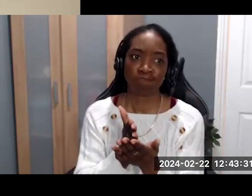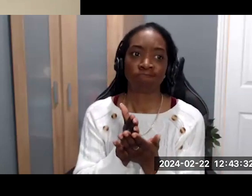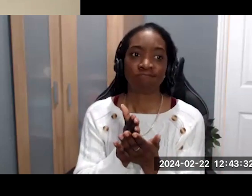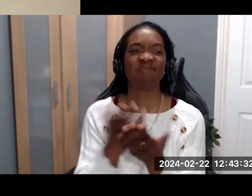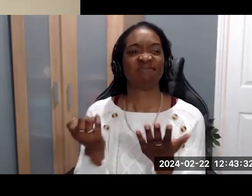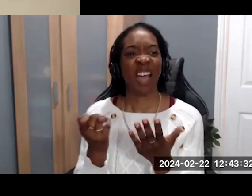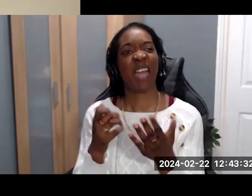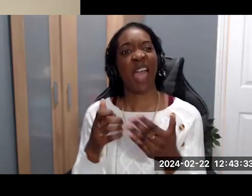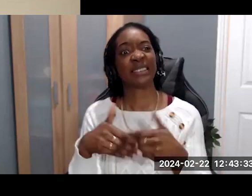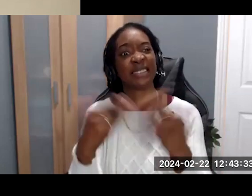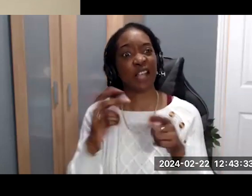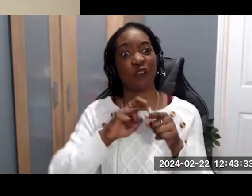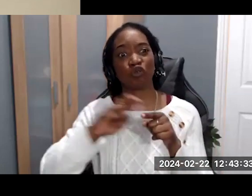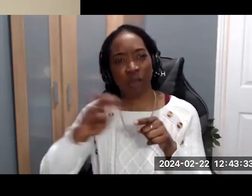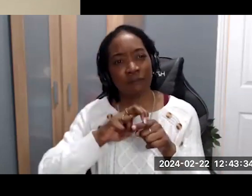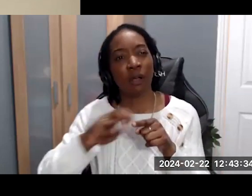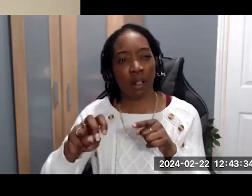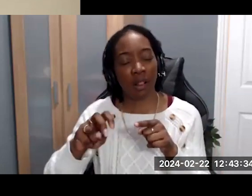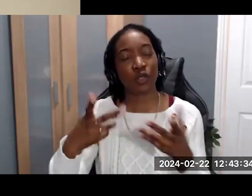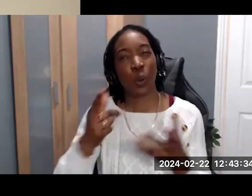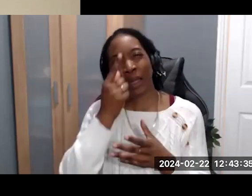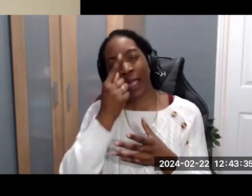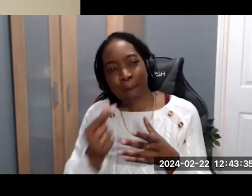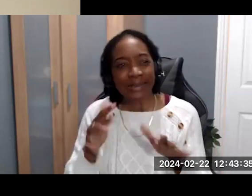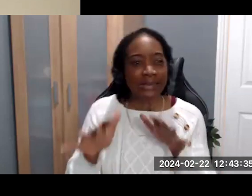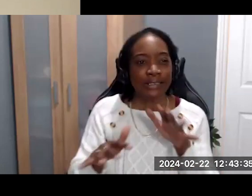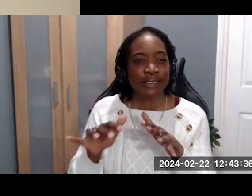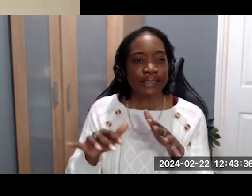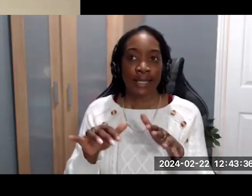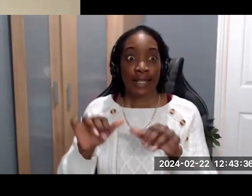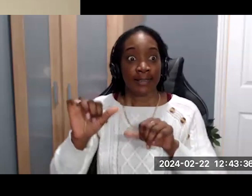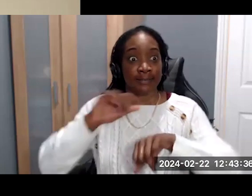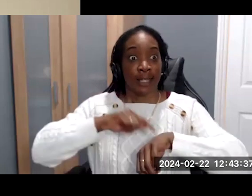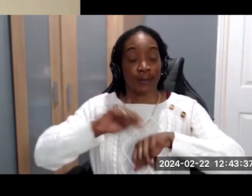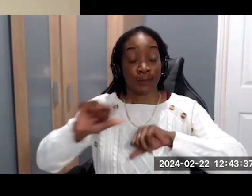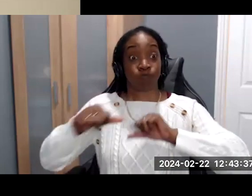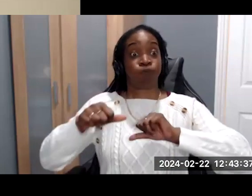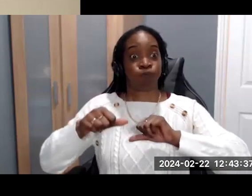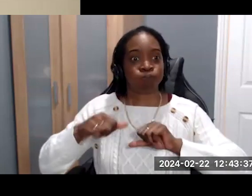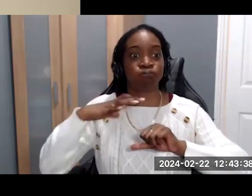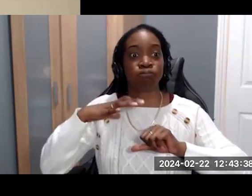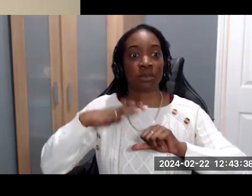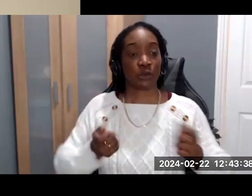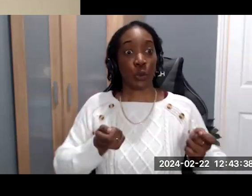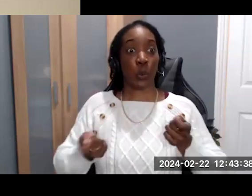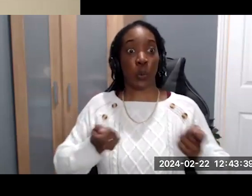of travel so it is a a tight schedule so to say you have to reckon with that you have to plan